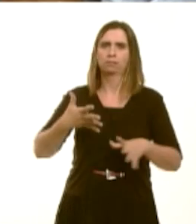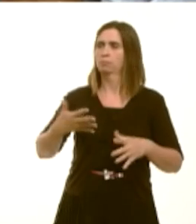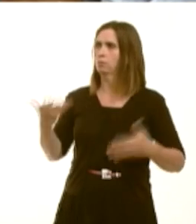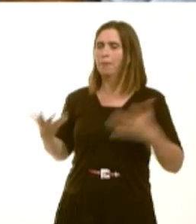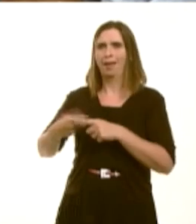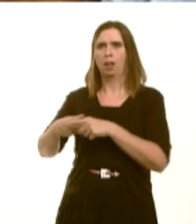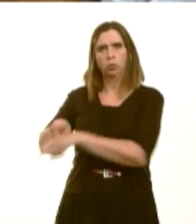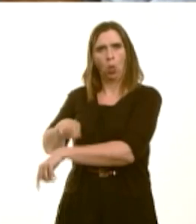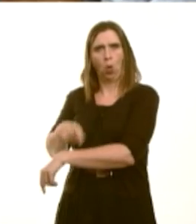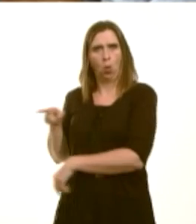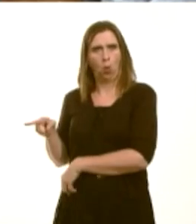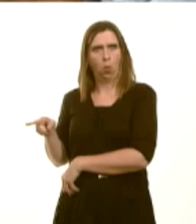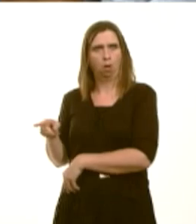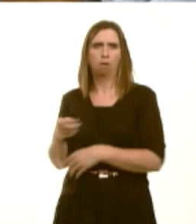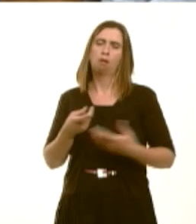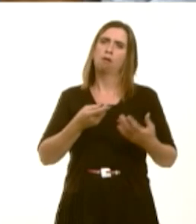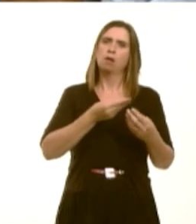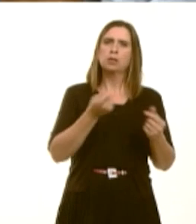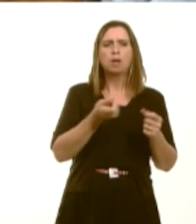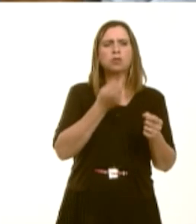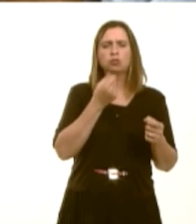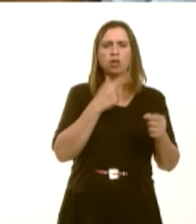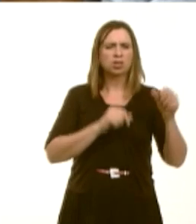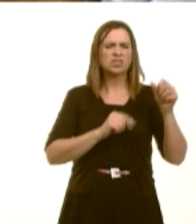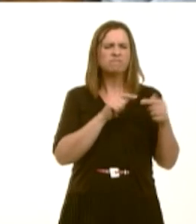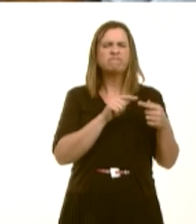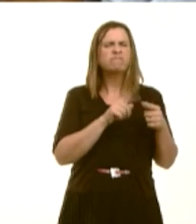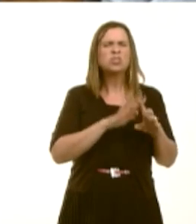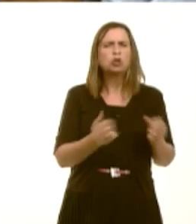are being placed on some of the least effective drugs in the cancer drugs fund in England,